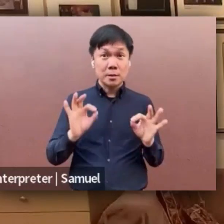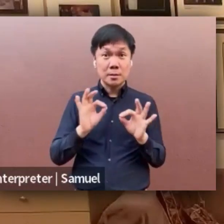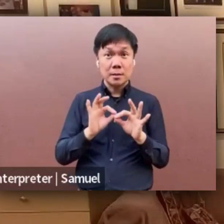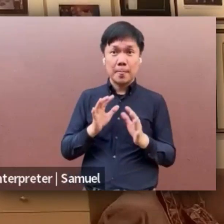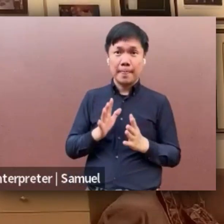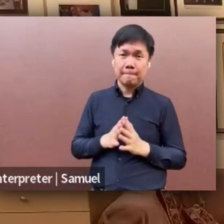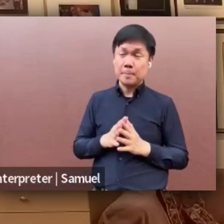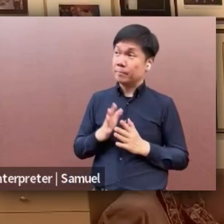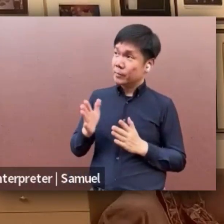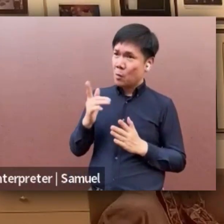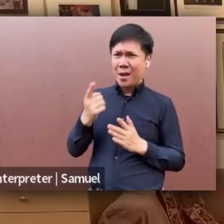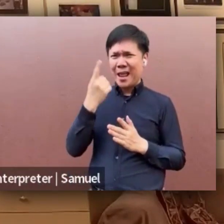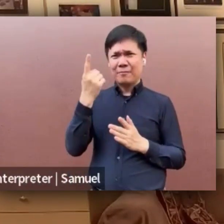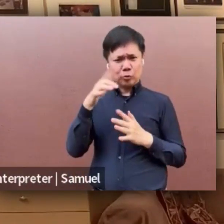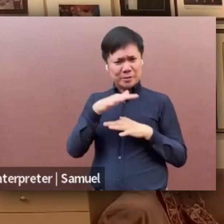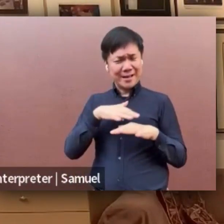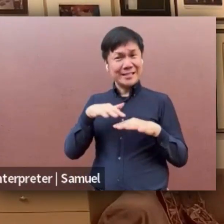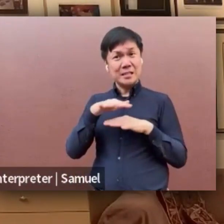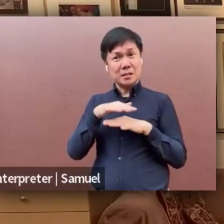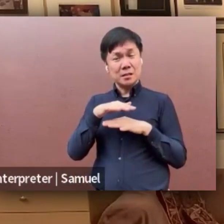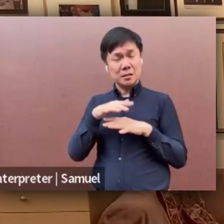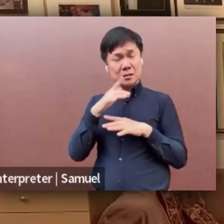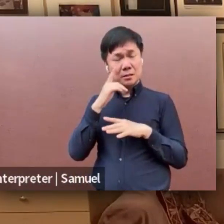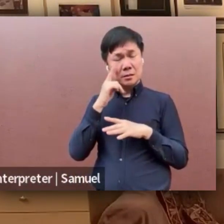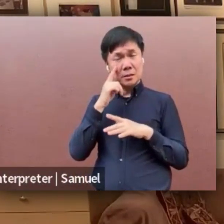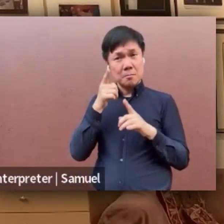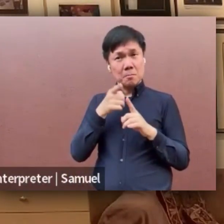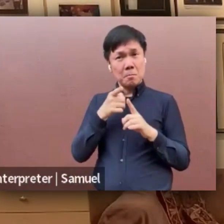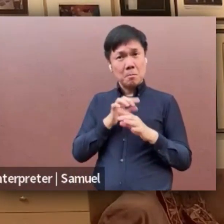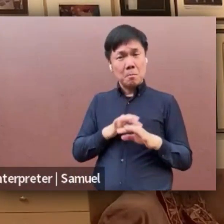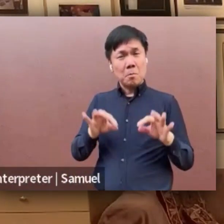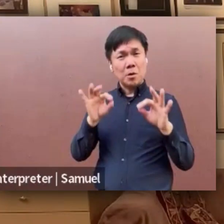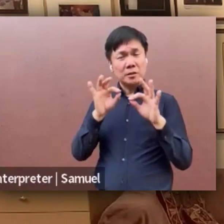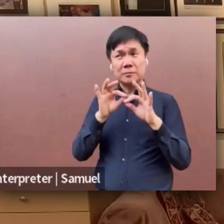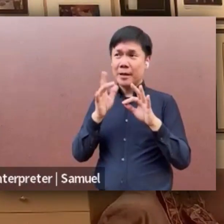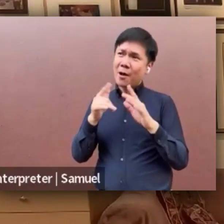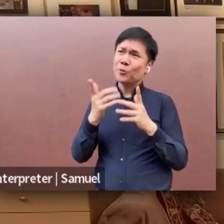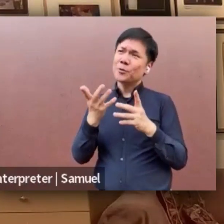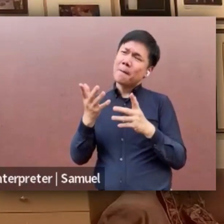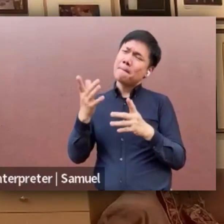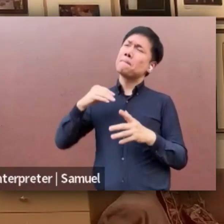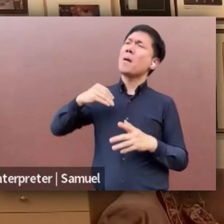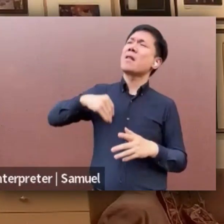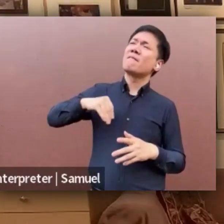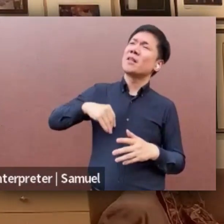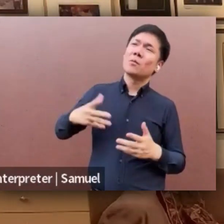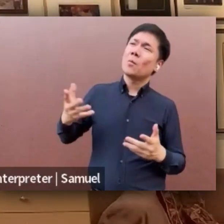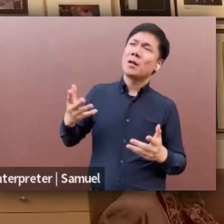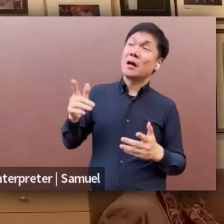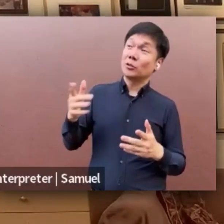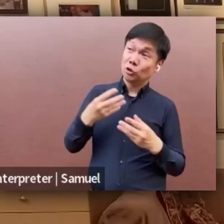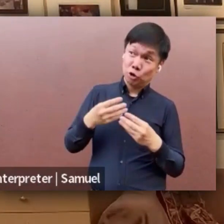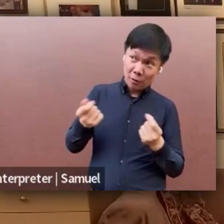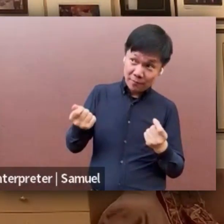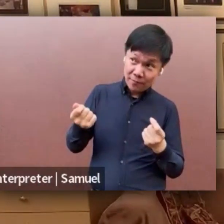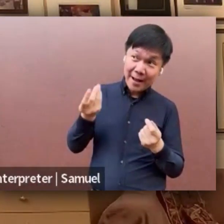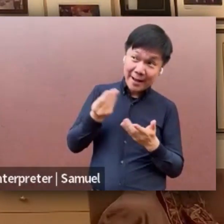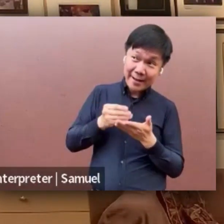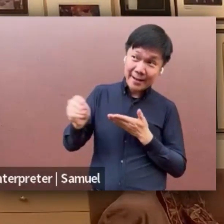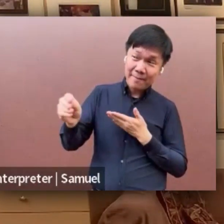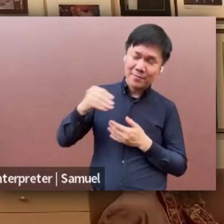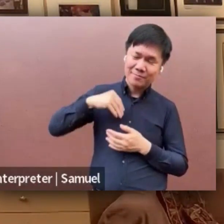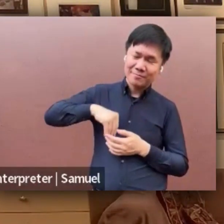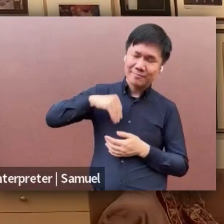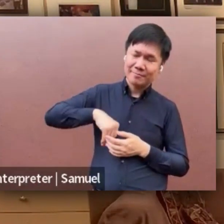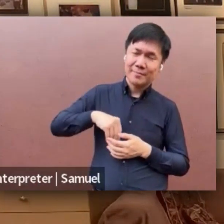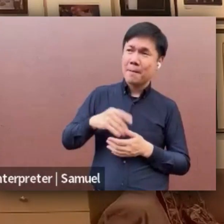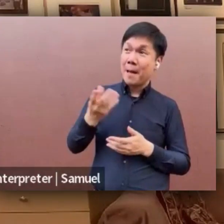But we need to build a societal reward, in a sense, for tackling problems like that.